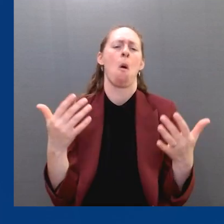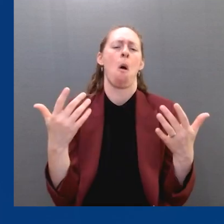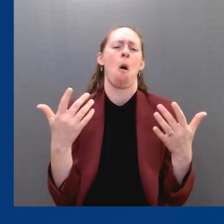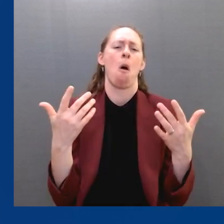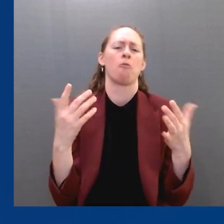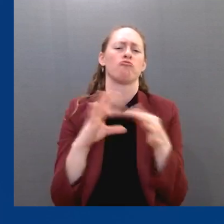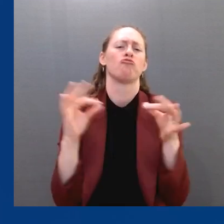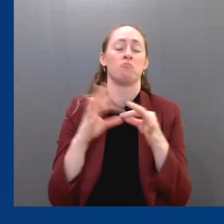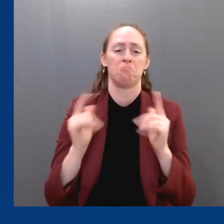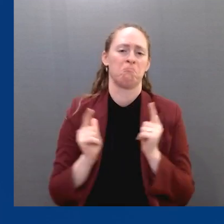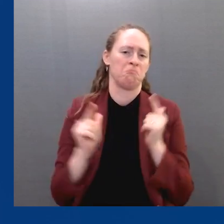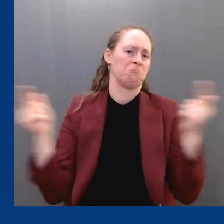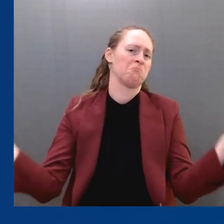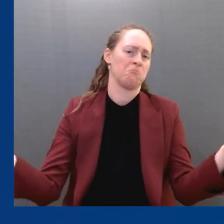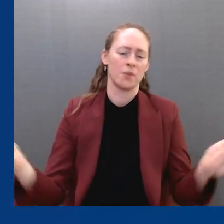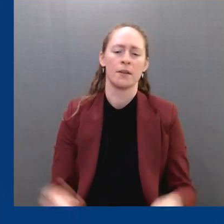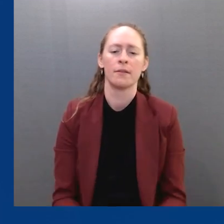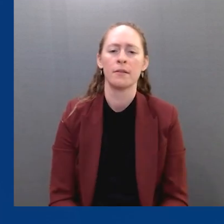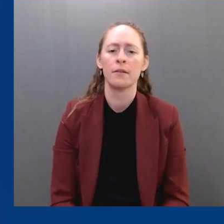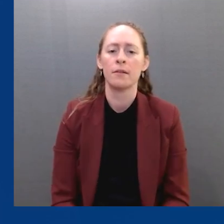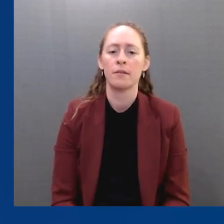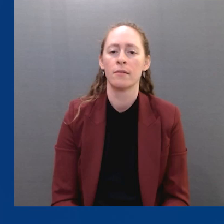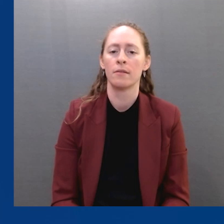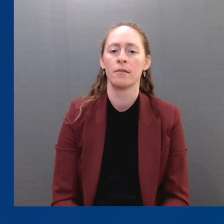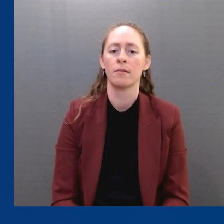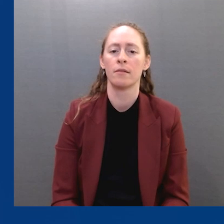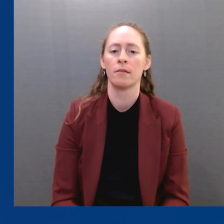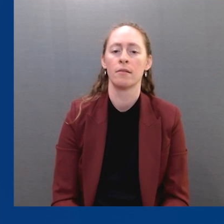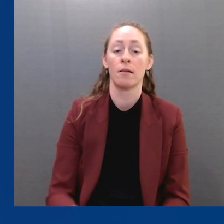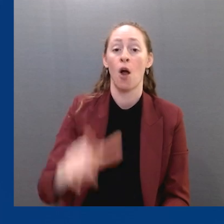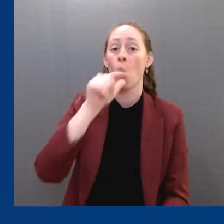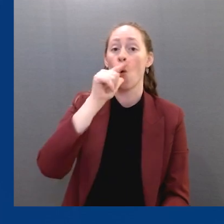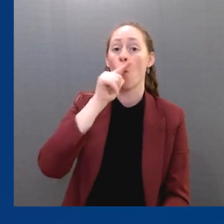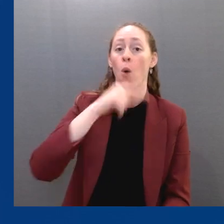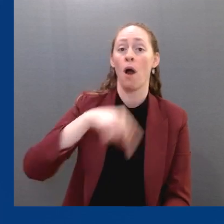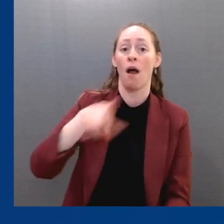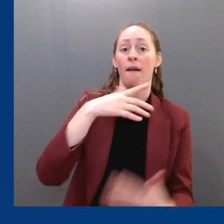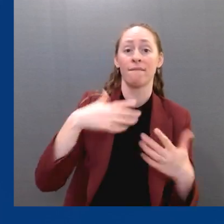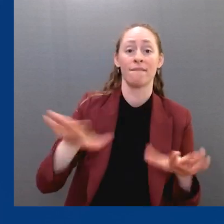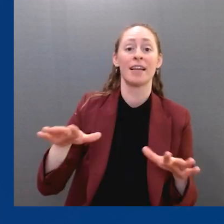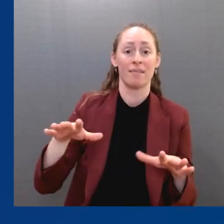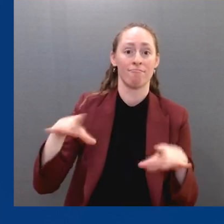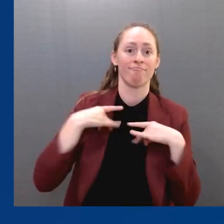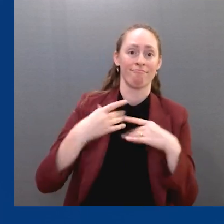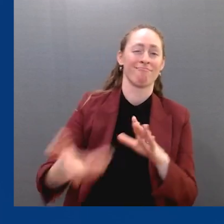who got infected with BA-1, BA-1.1 in the January wave. I think we have very clear evidence